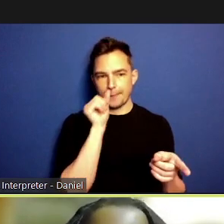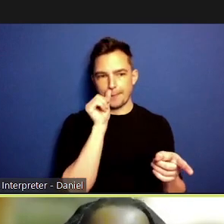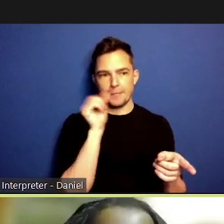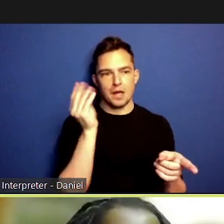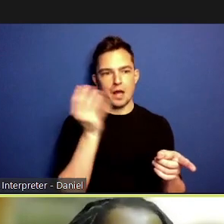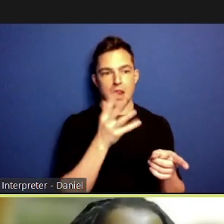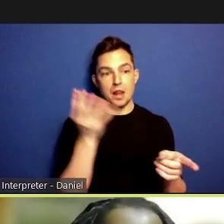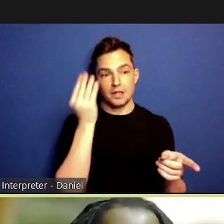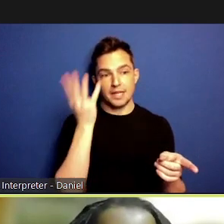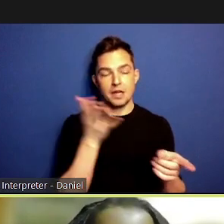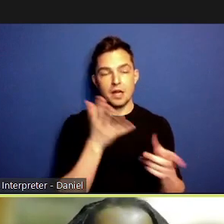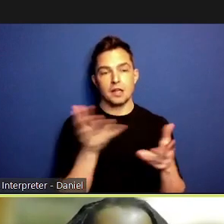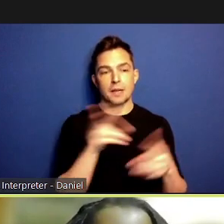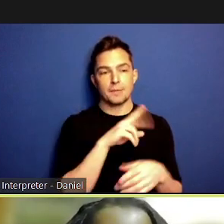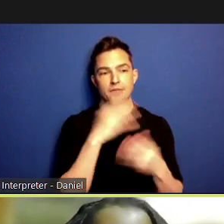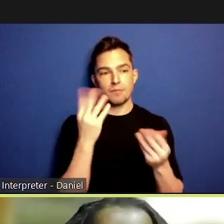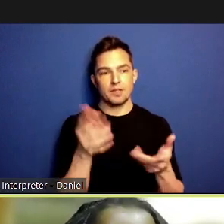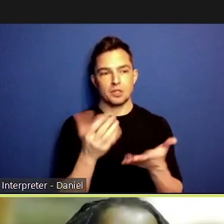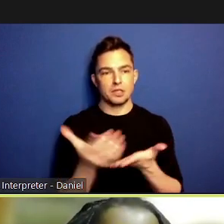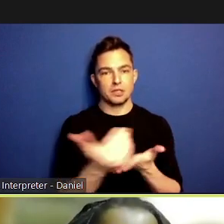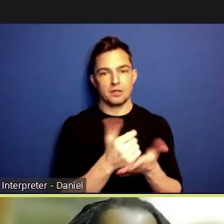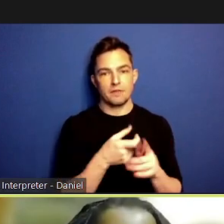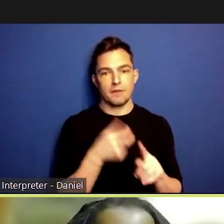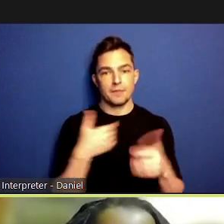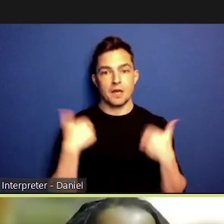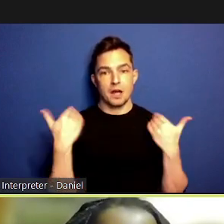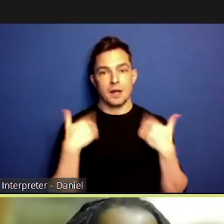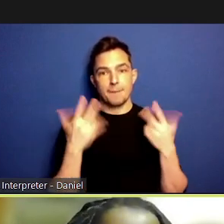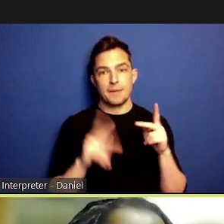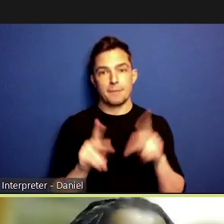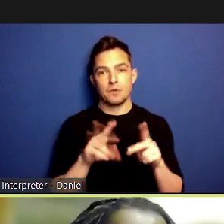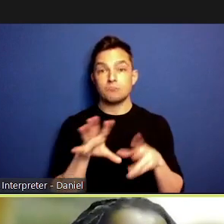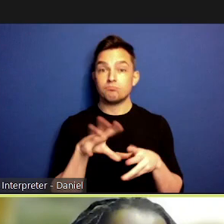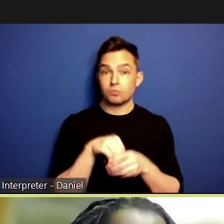a lot of personal information can be collected from young people, including information around